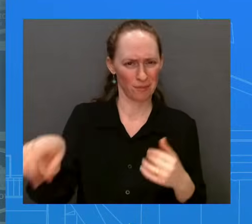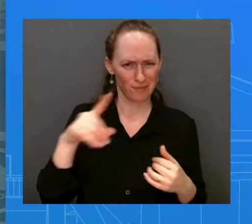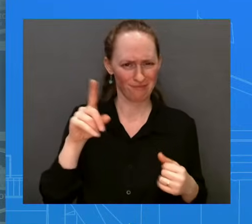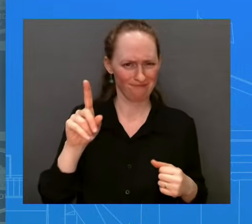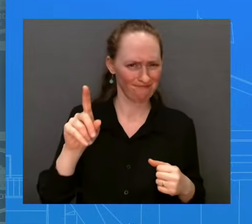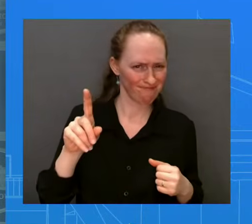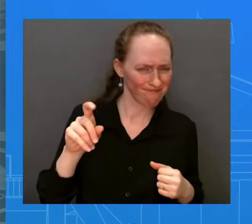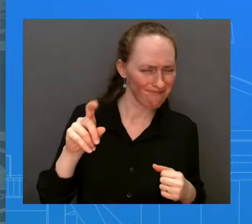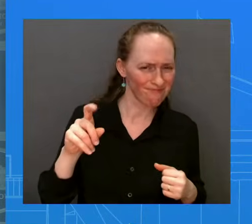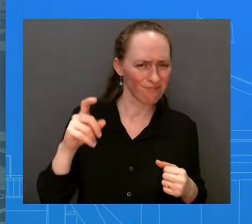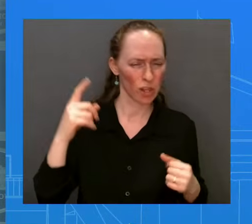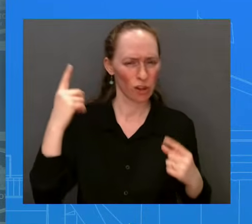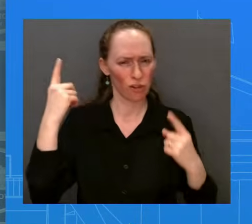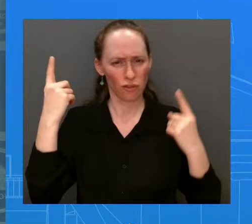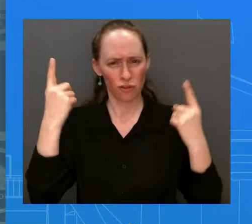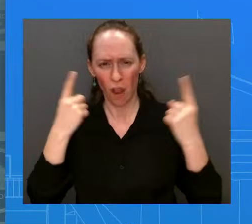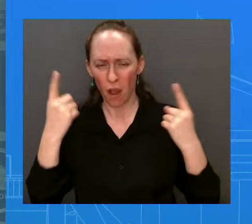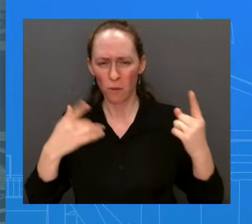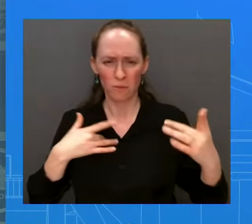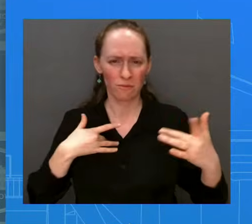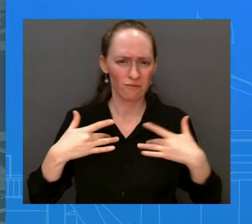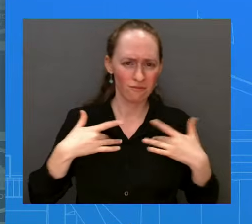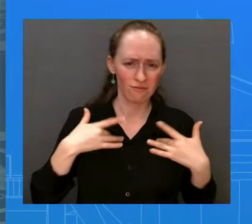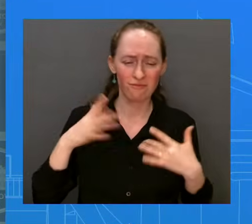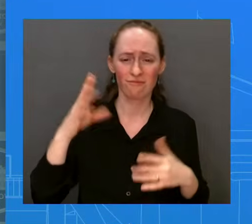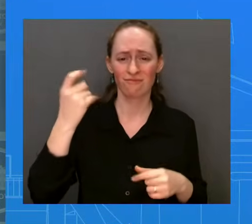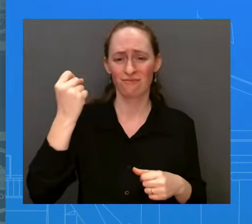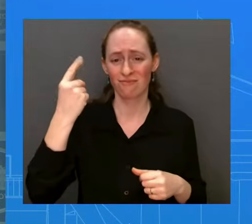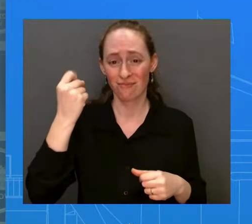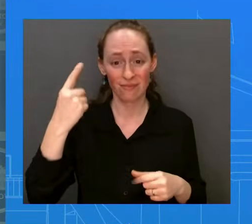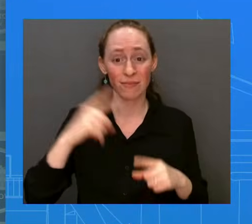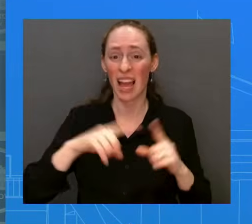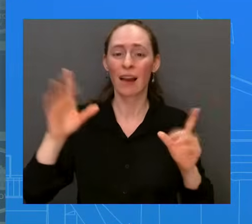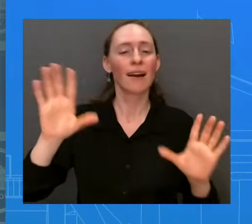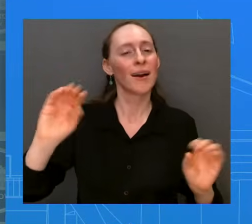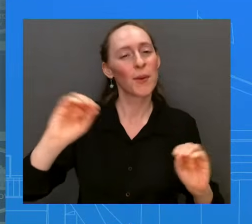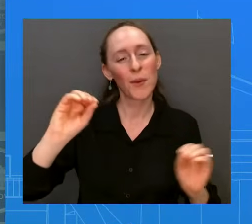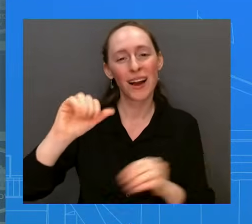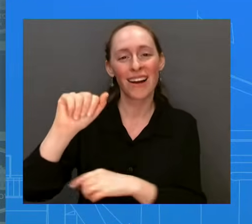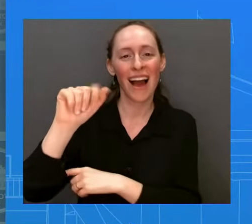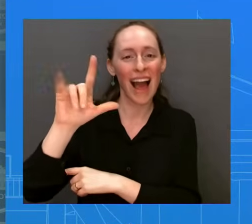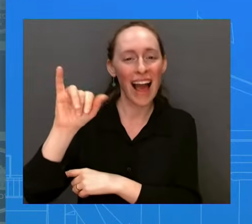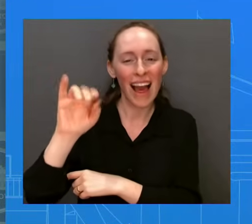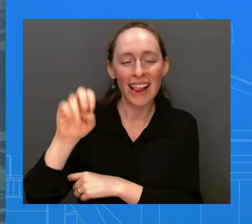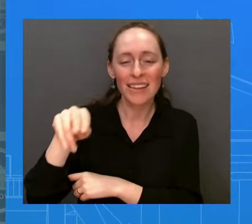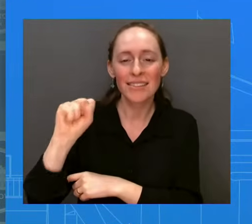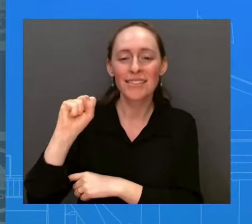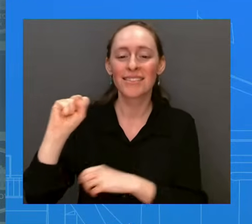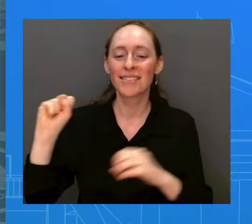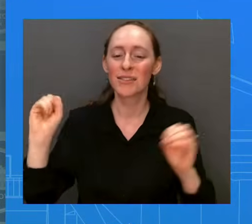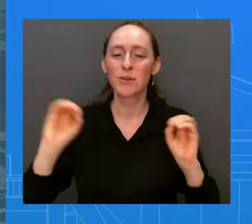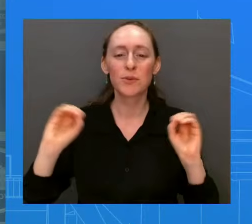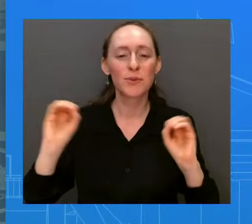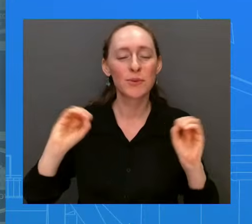or extraterrestrial activity -- with these recent takedowns. Again, there is no indication of aliens or